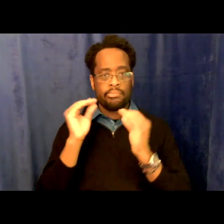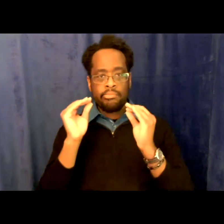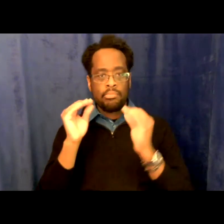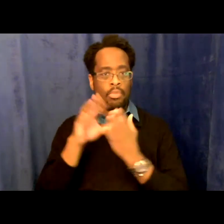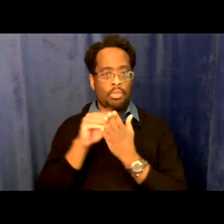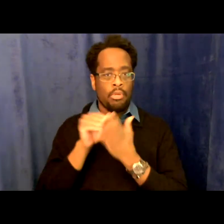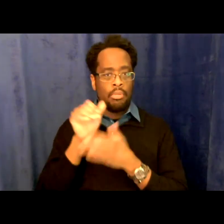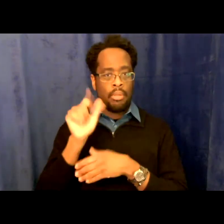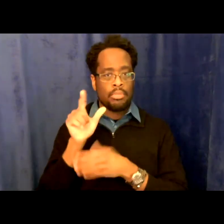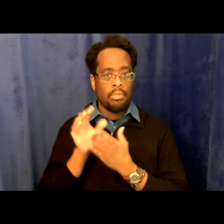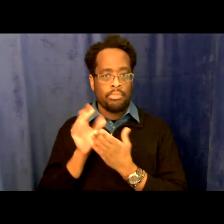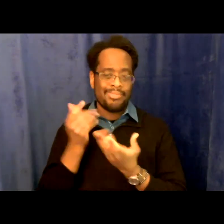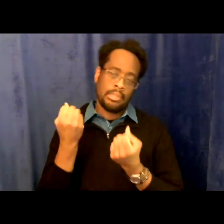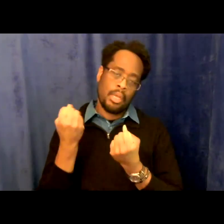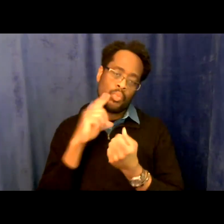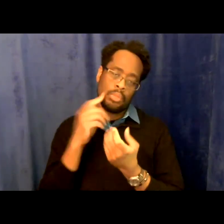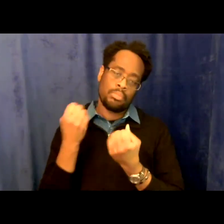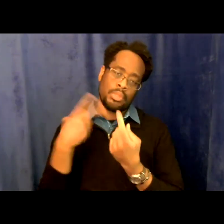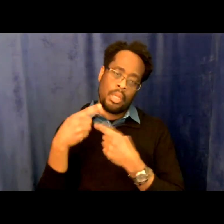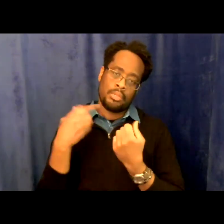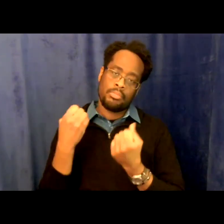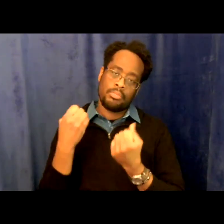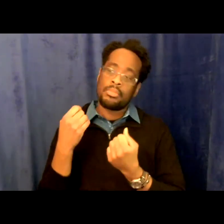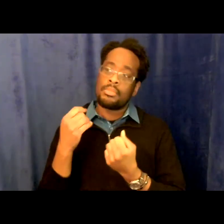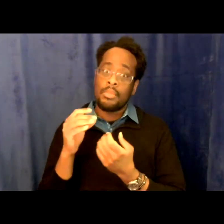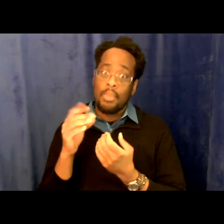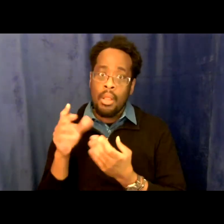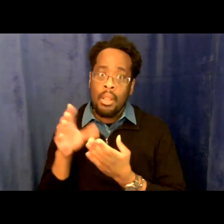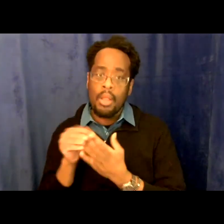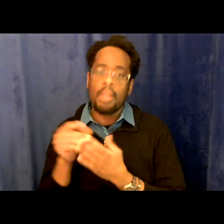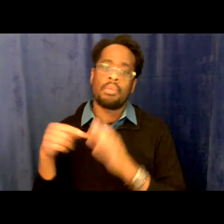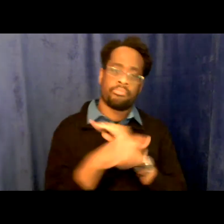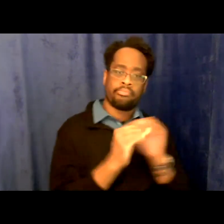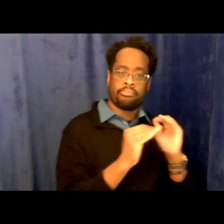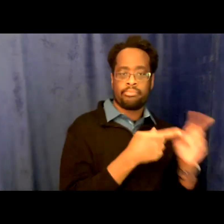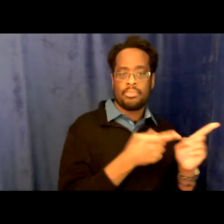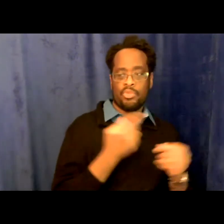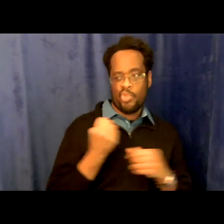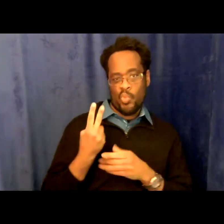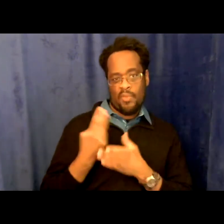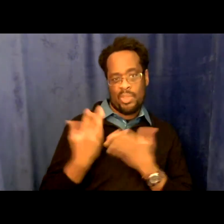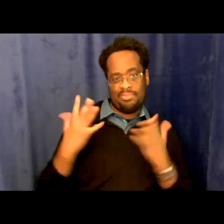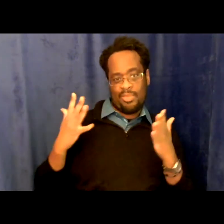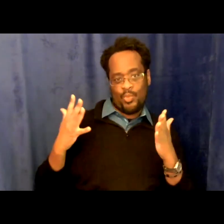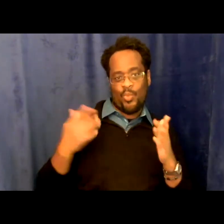university and do like a 12-week course signing basic skills and then go and start teaching